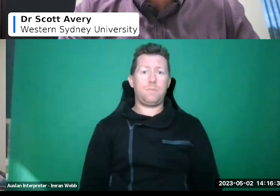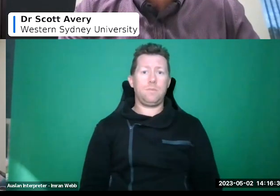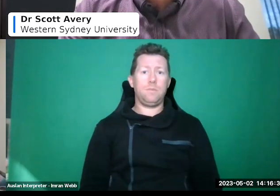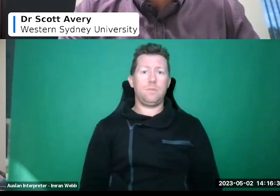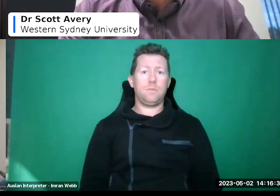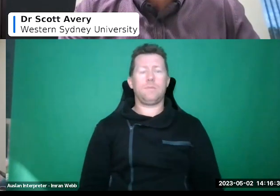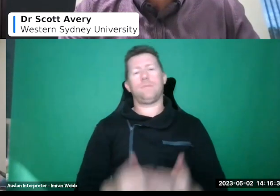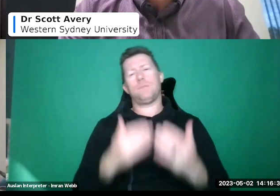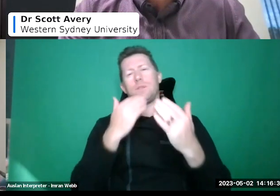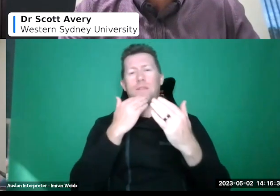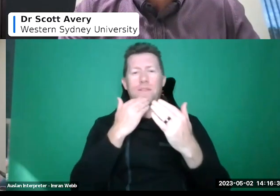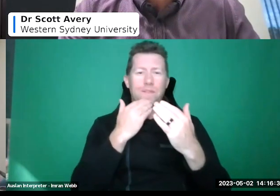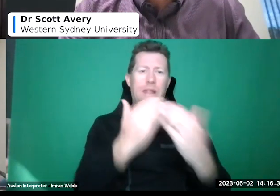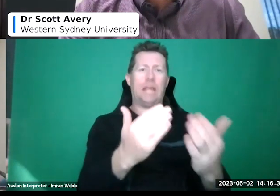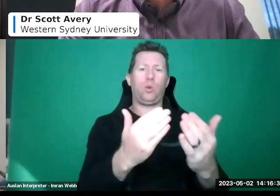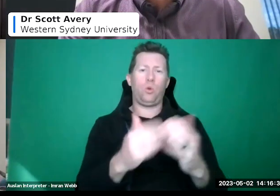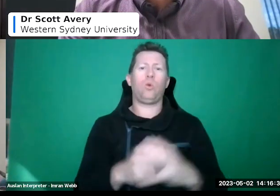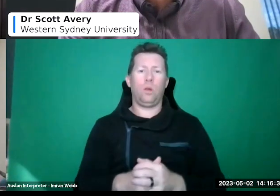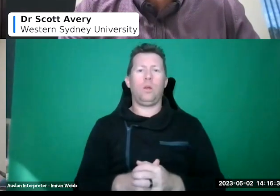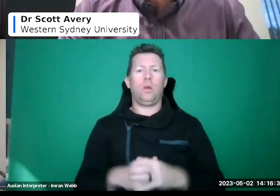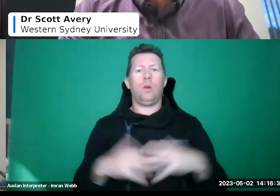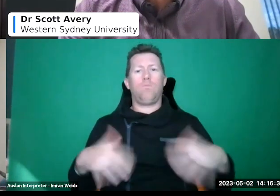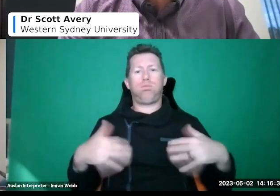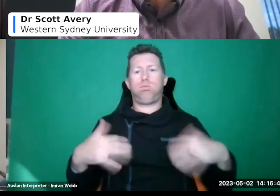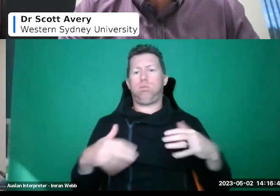Thank you so much, yeah, fantastic answer.